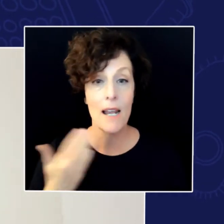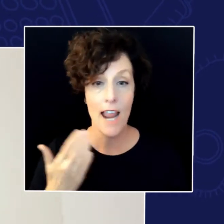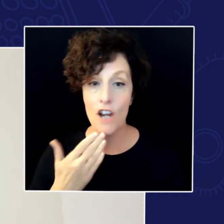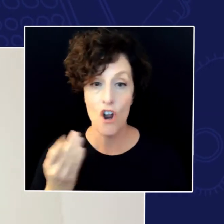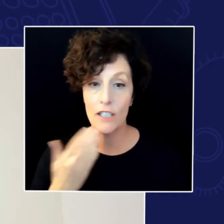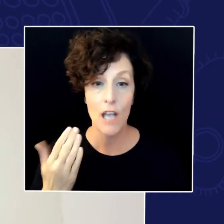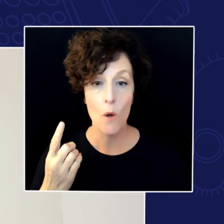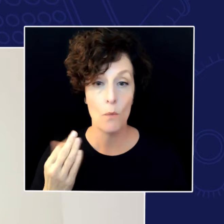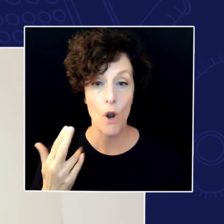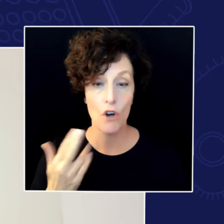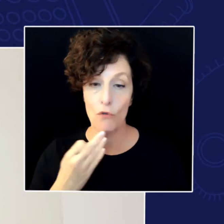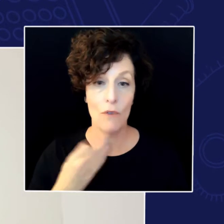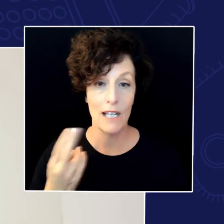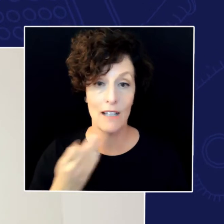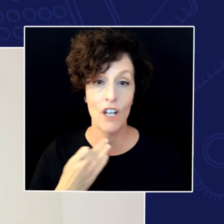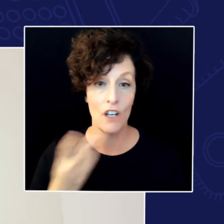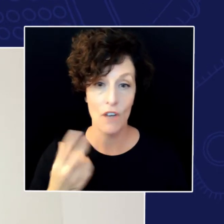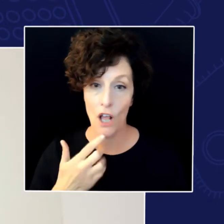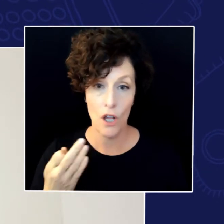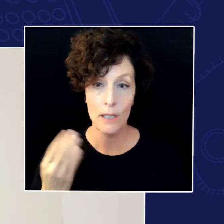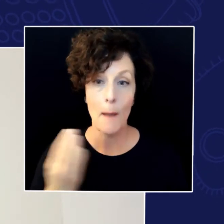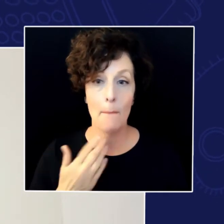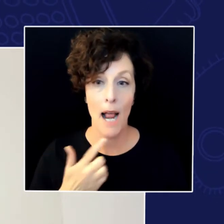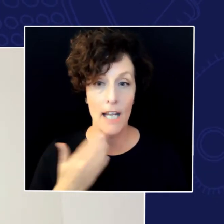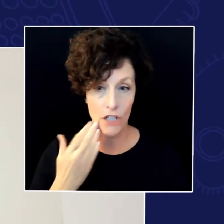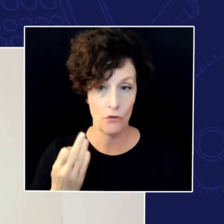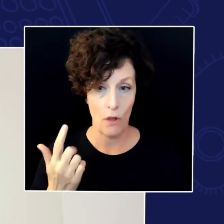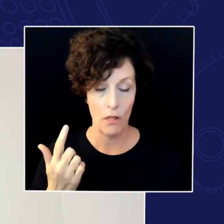late-onset progressive hearing loss. Bilateral.